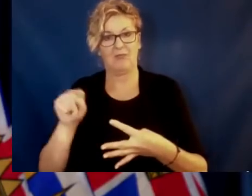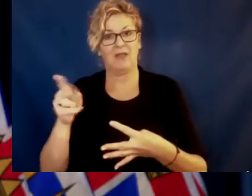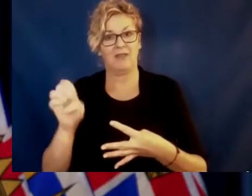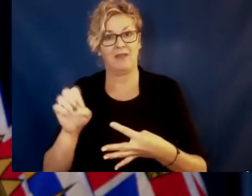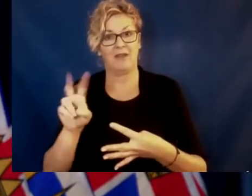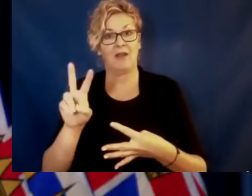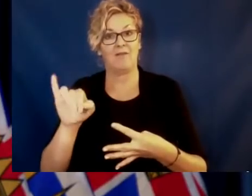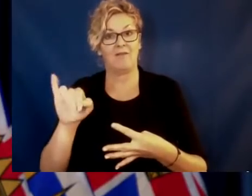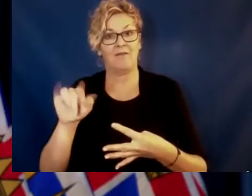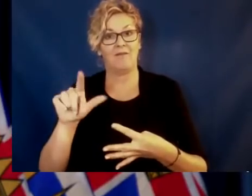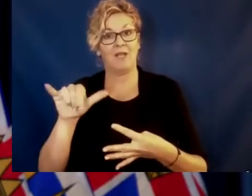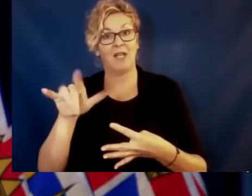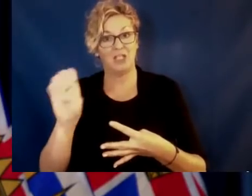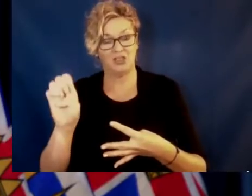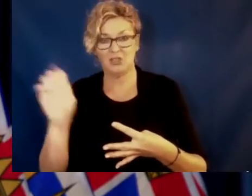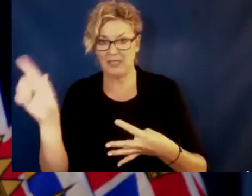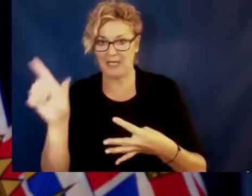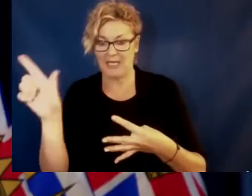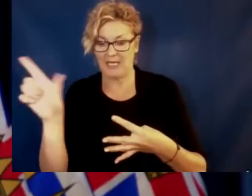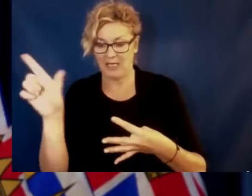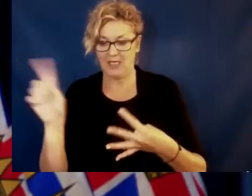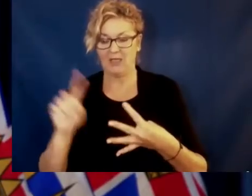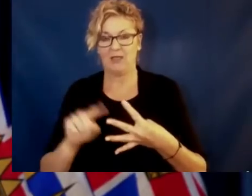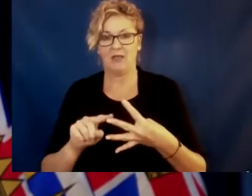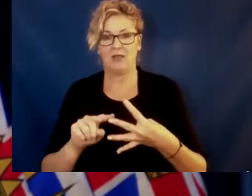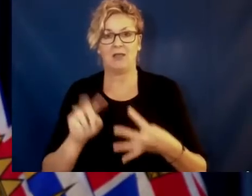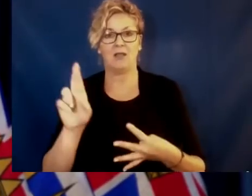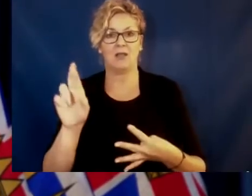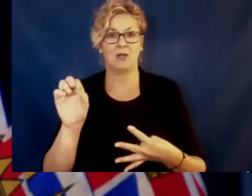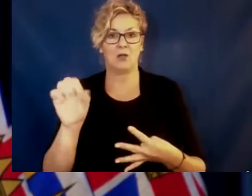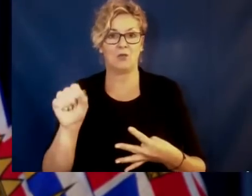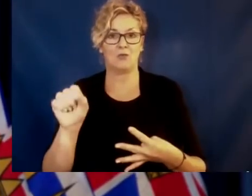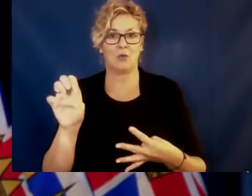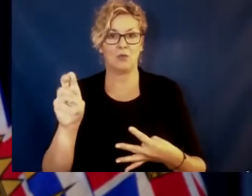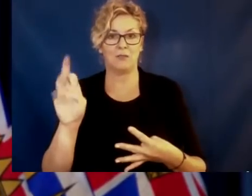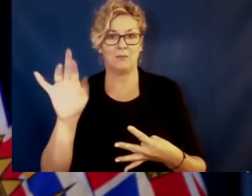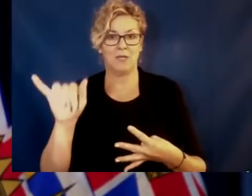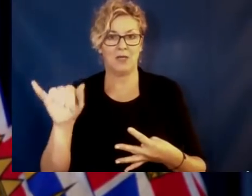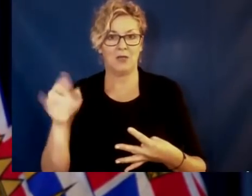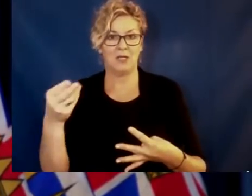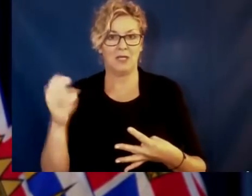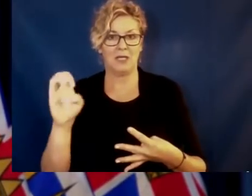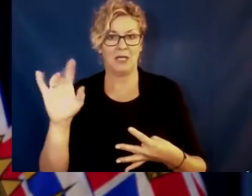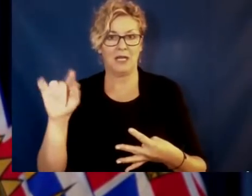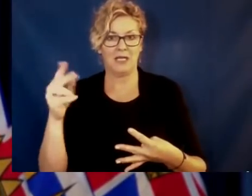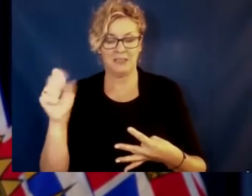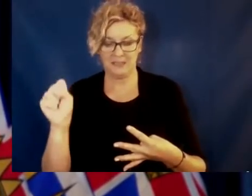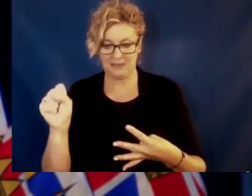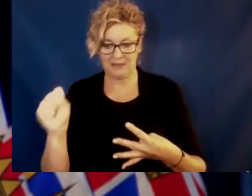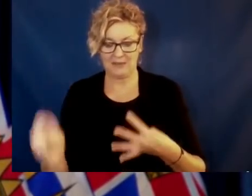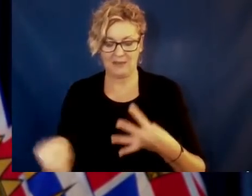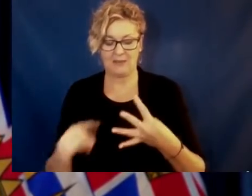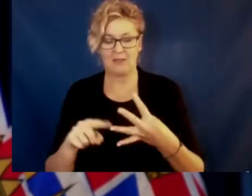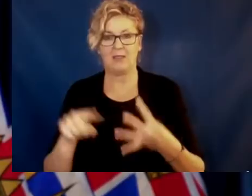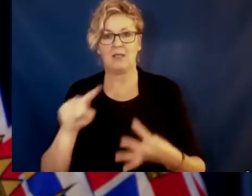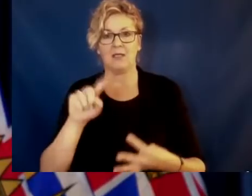On a positive note, two of the recent outbreaks have been declared over, the ban field pavilion and the Yale townhouse outbreaks are